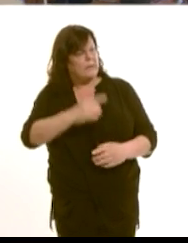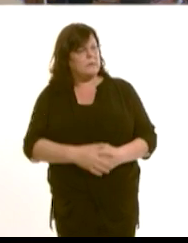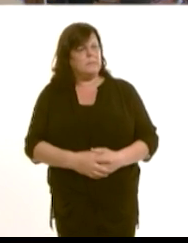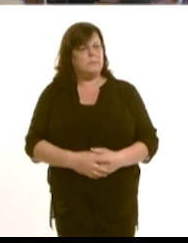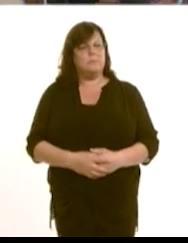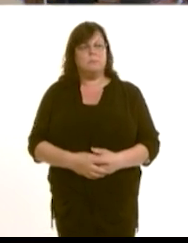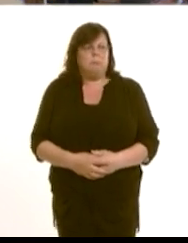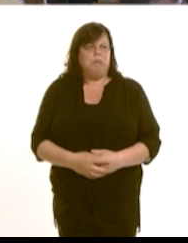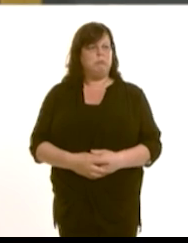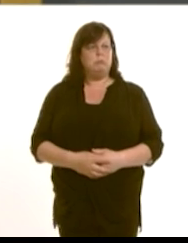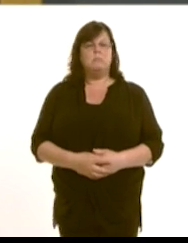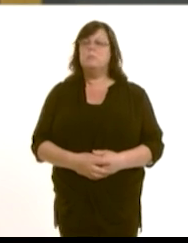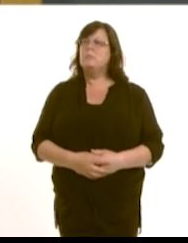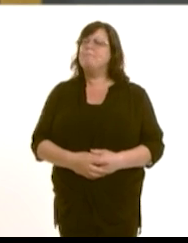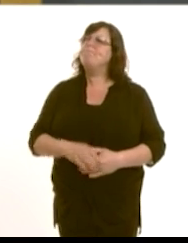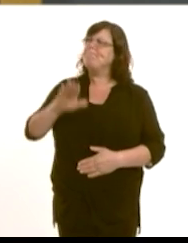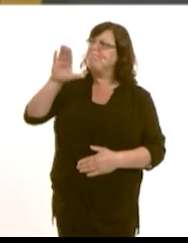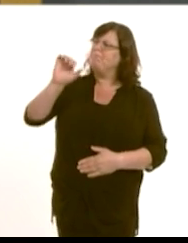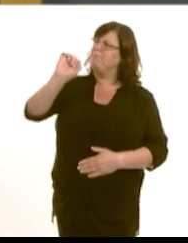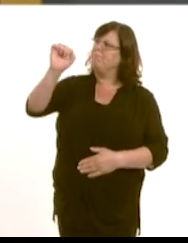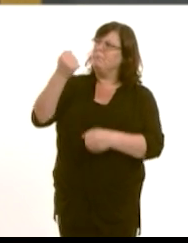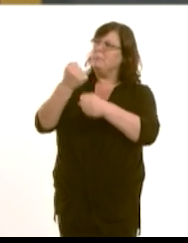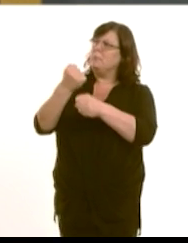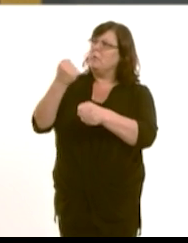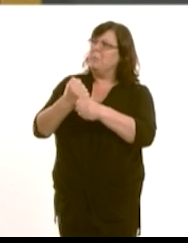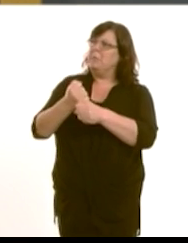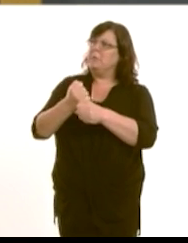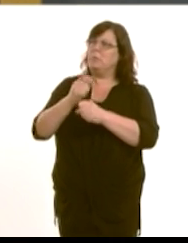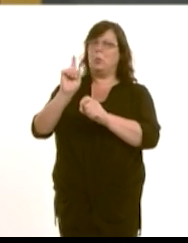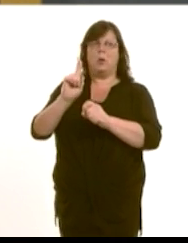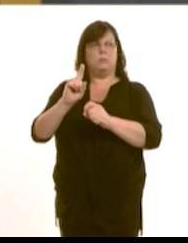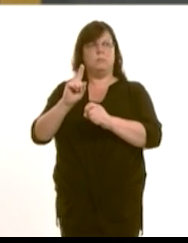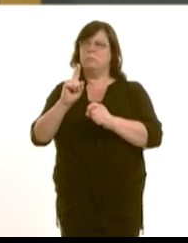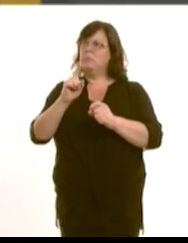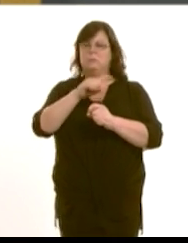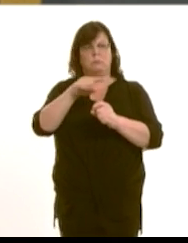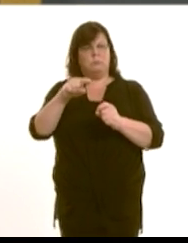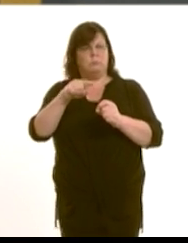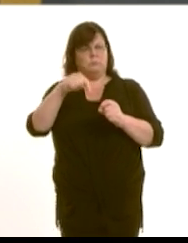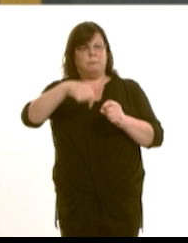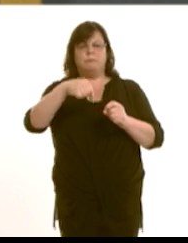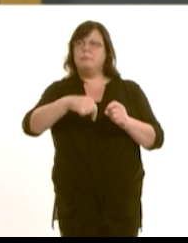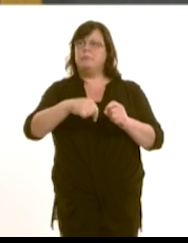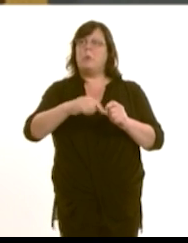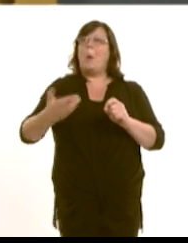Neil McEvoy: Your Government has made sure that Wales has the weakest protection in the UK against commercial lobbying.